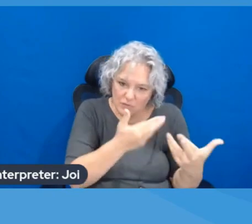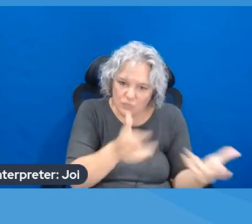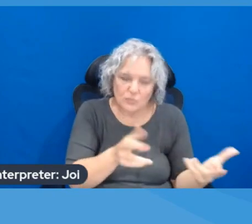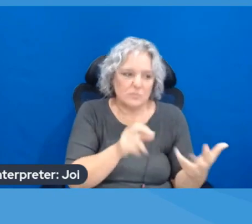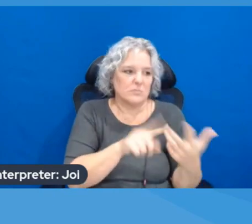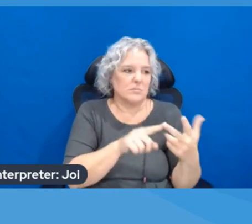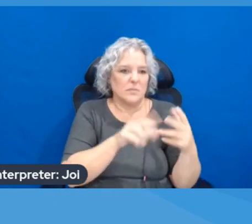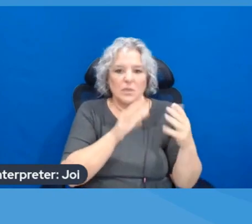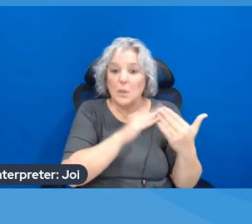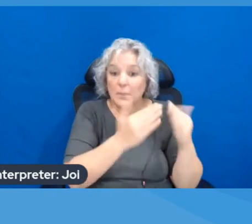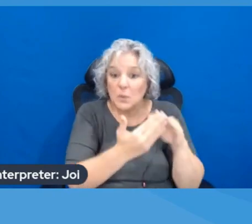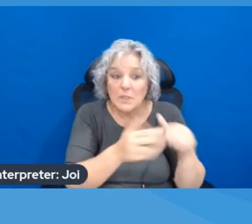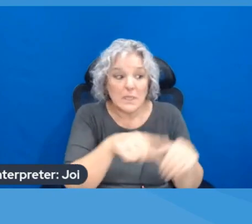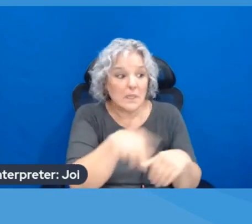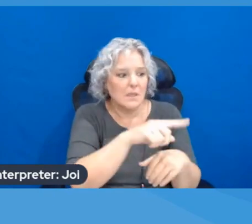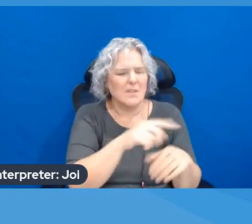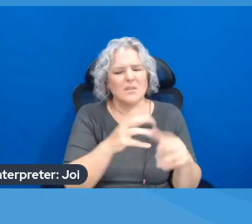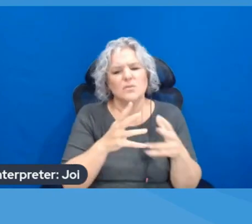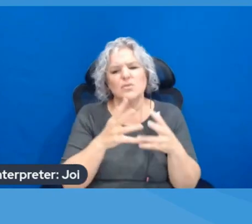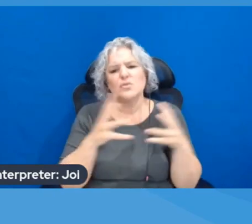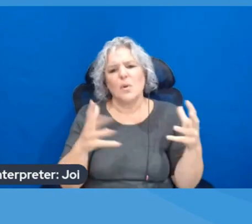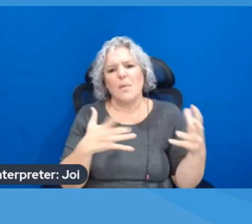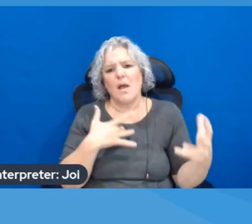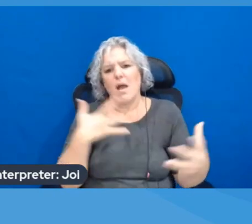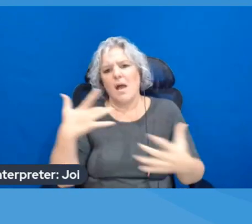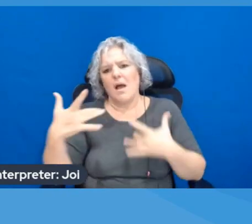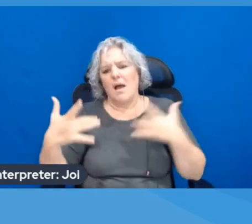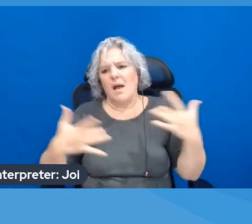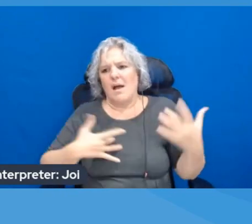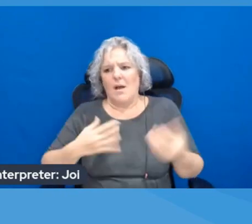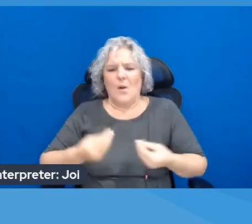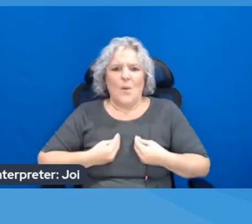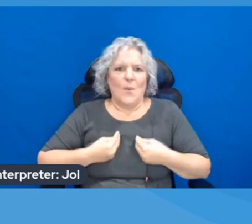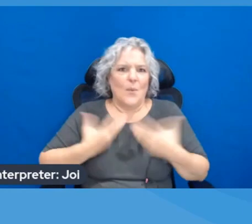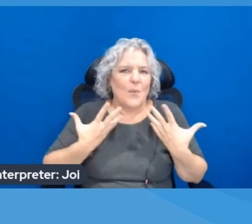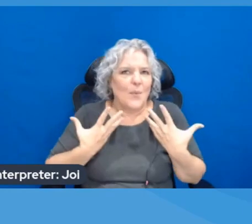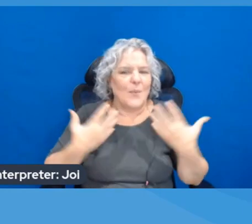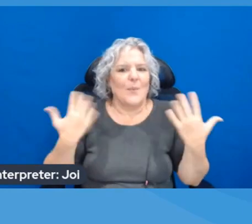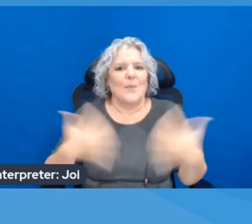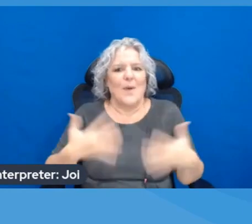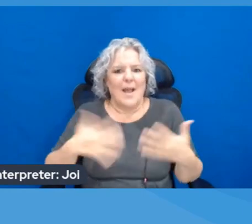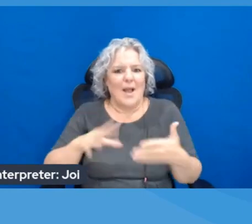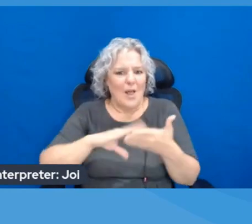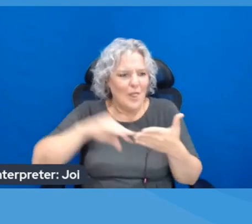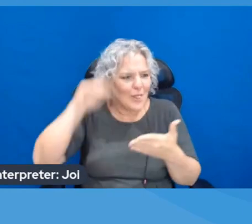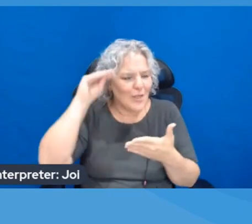And there's so much energy and excitement about learning and taking action to advance equity